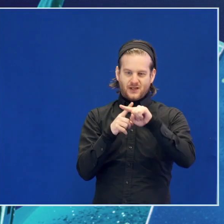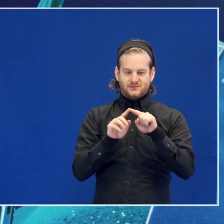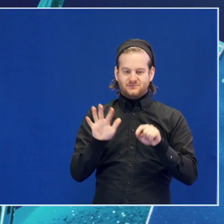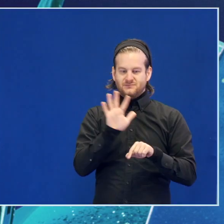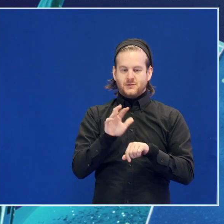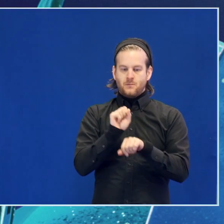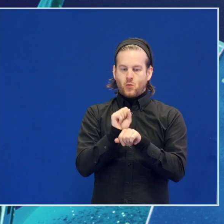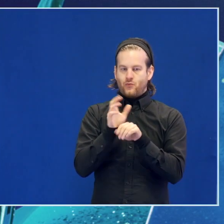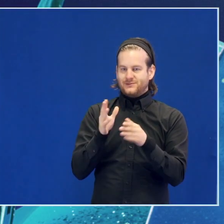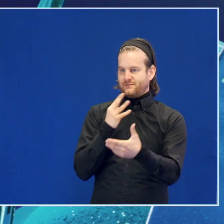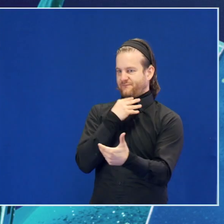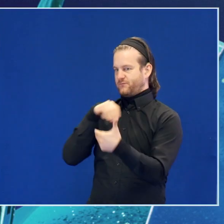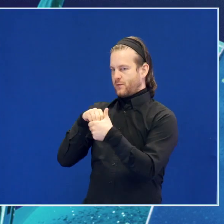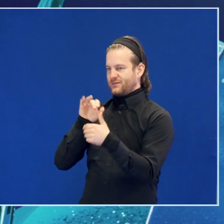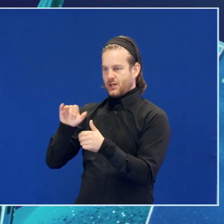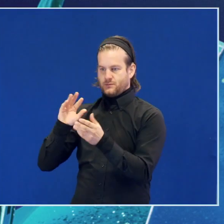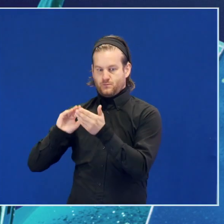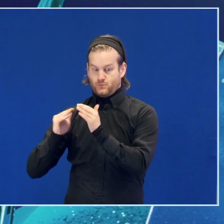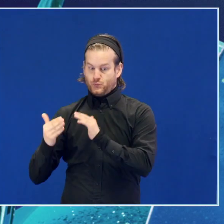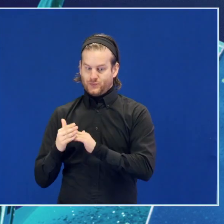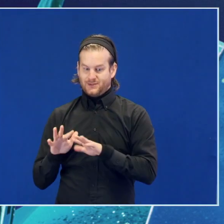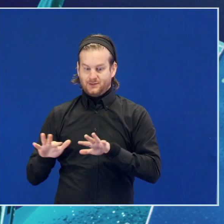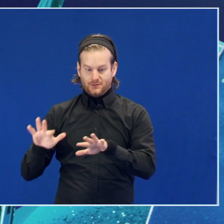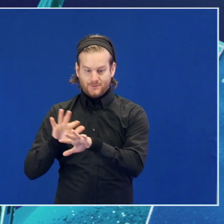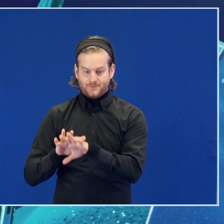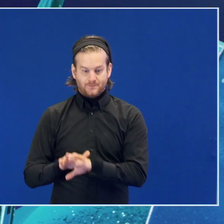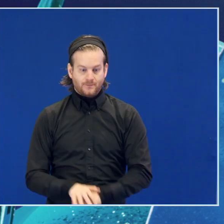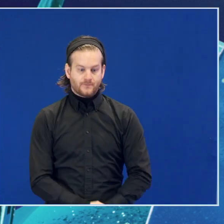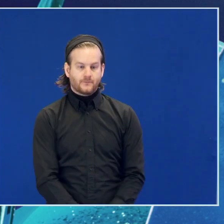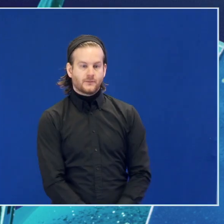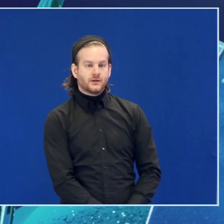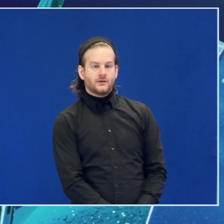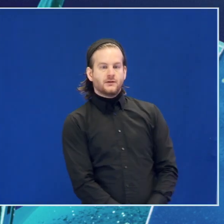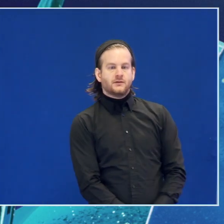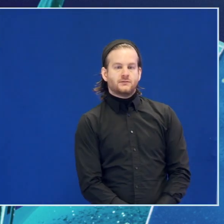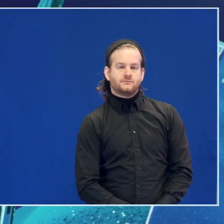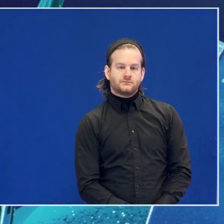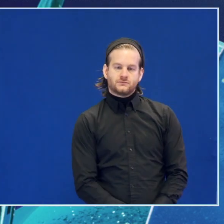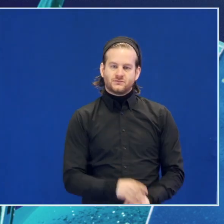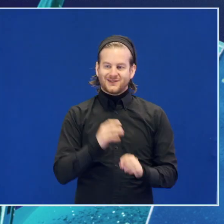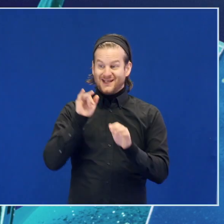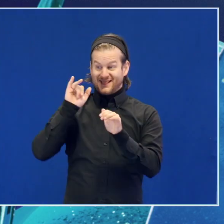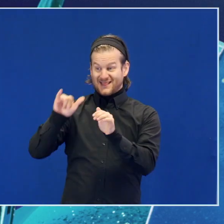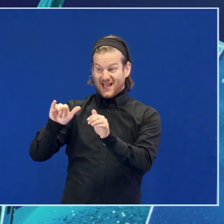keeping our communities informed, and it takes leadership within your company to do that.